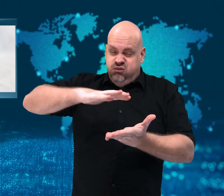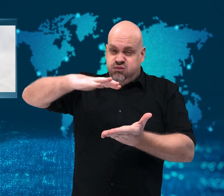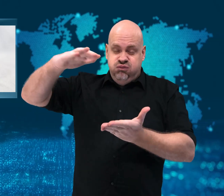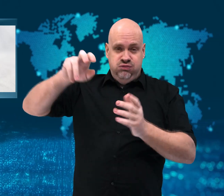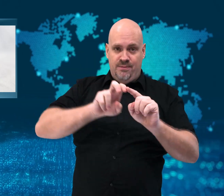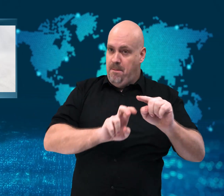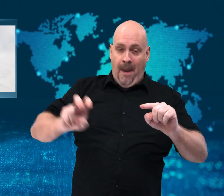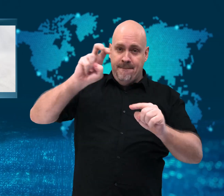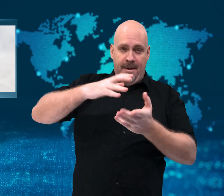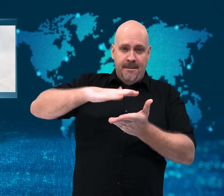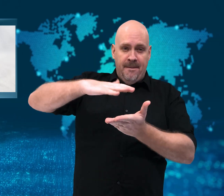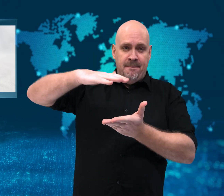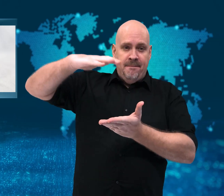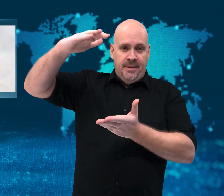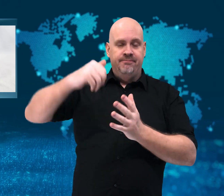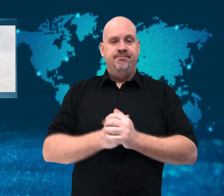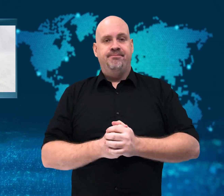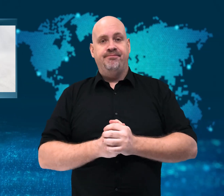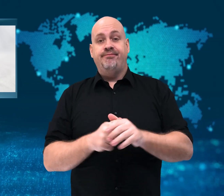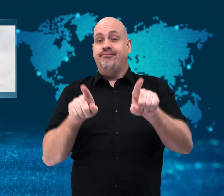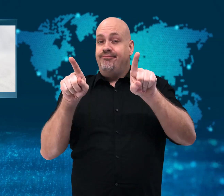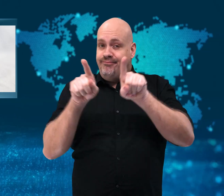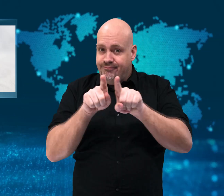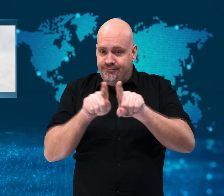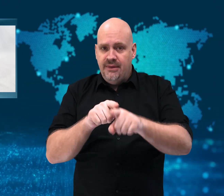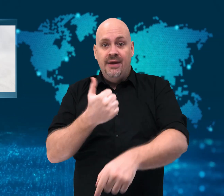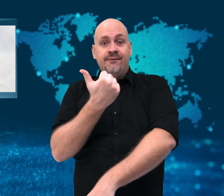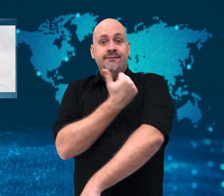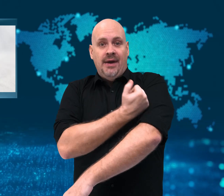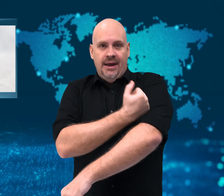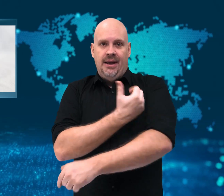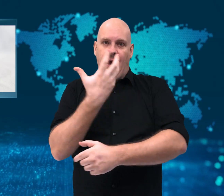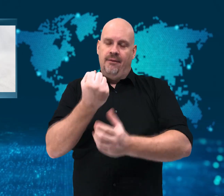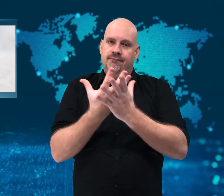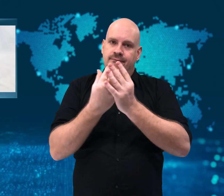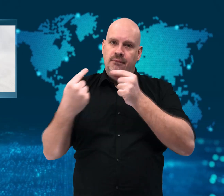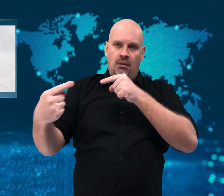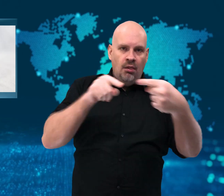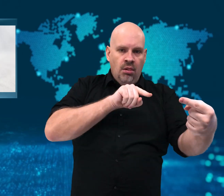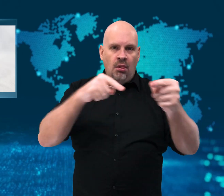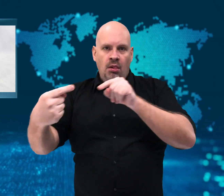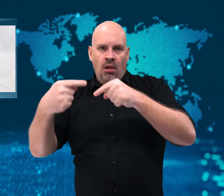and distributed in late Summer.